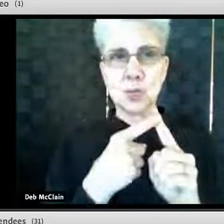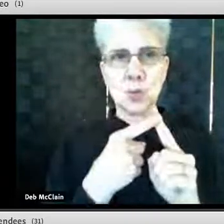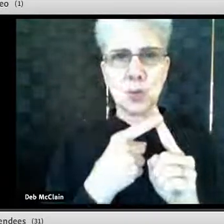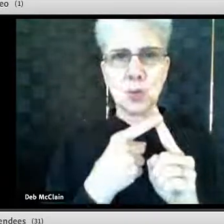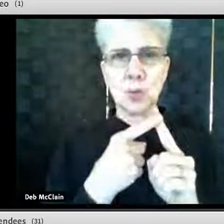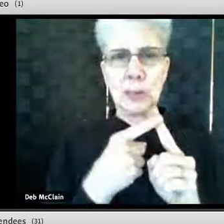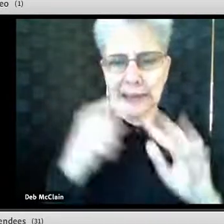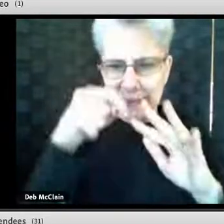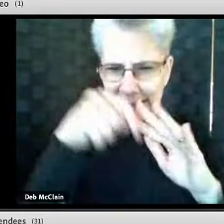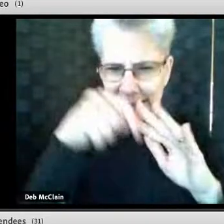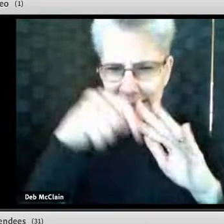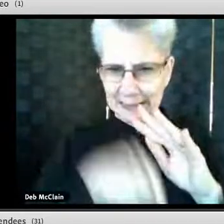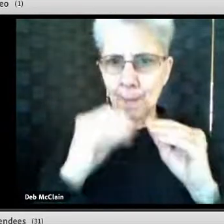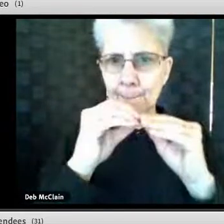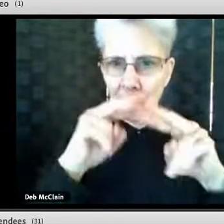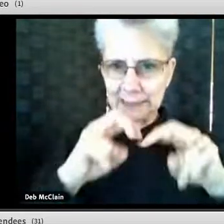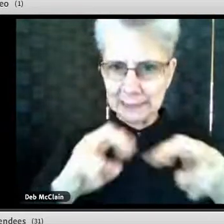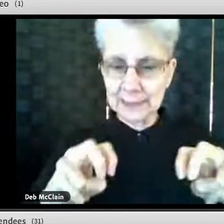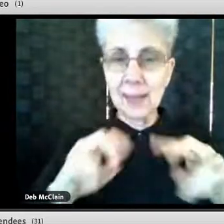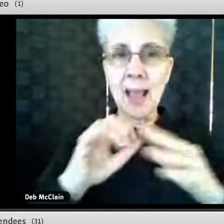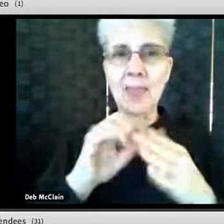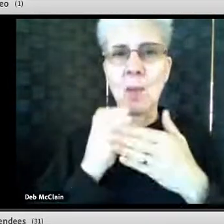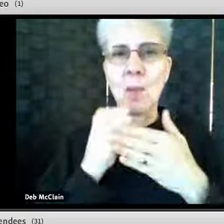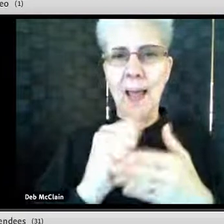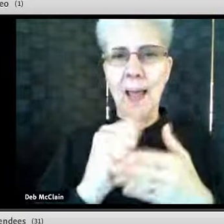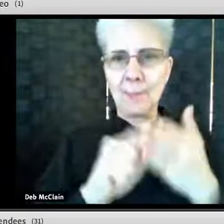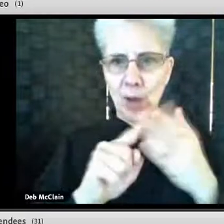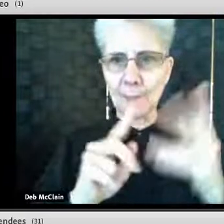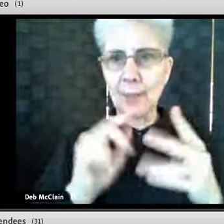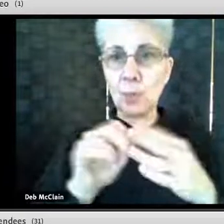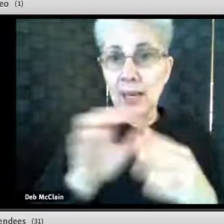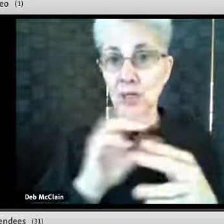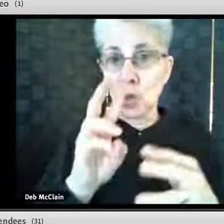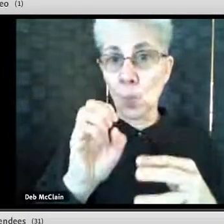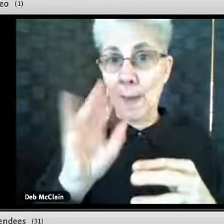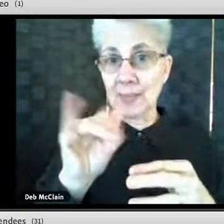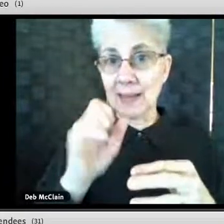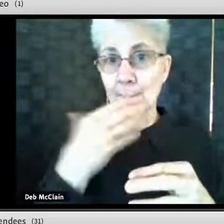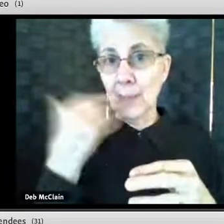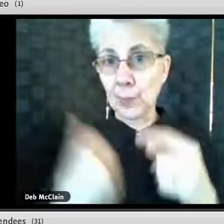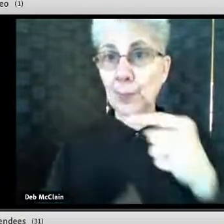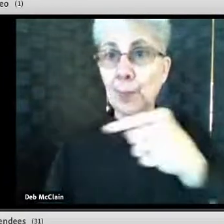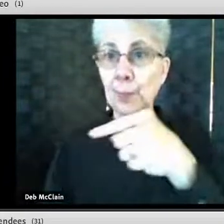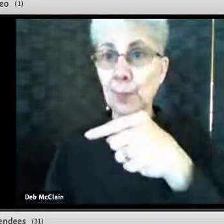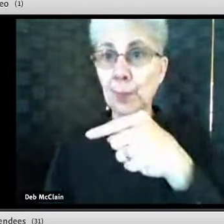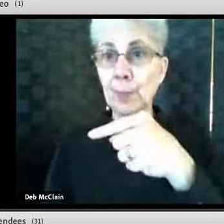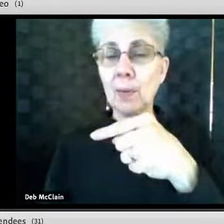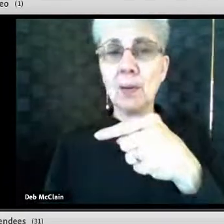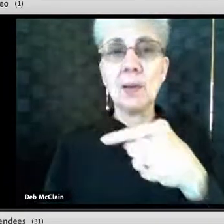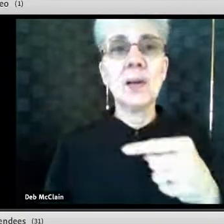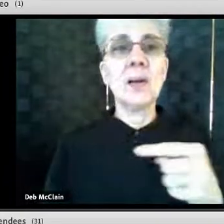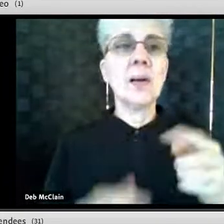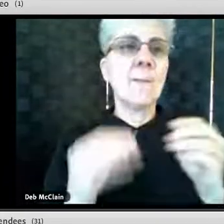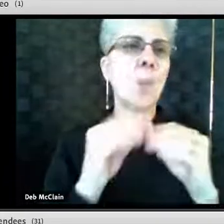to kind of look a little bit further into it, as well, and this will help track people into your website a little bit.